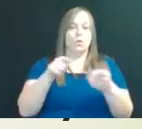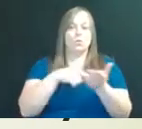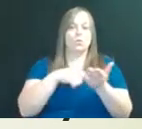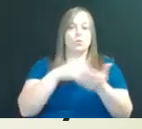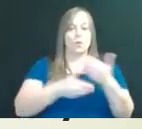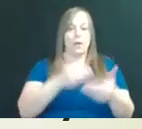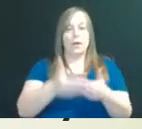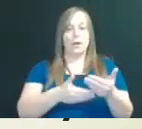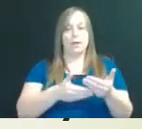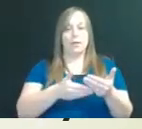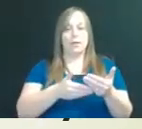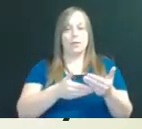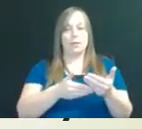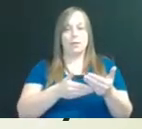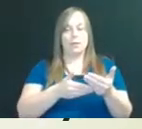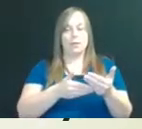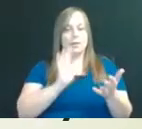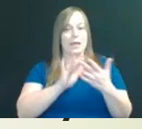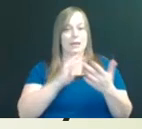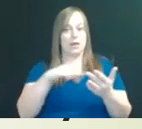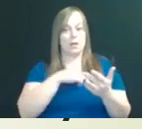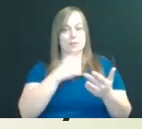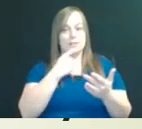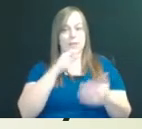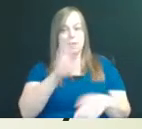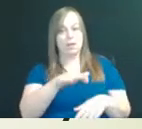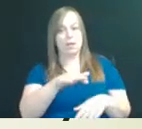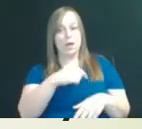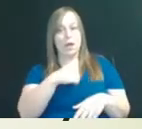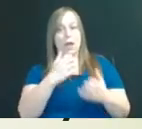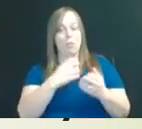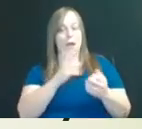They're contacting us and saying, hey, I want CAP representation,